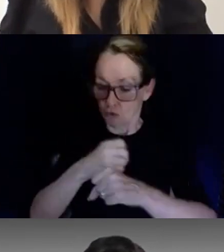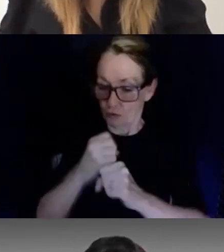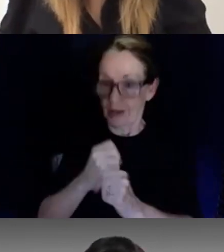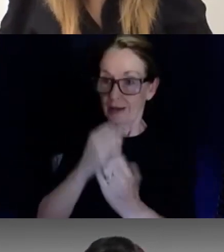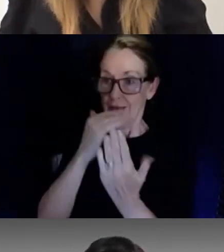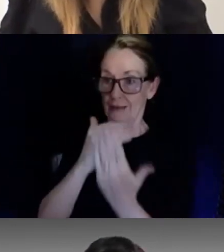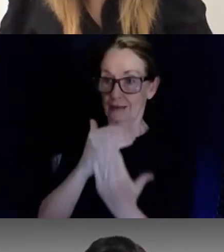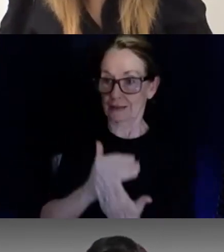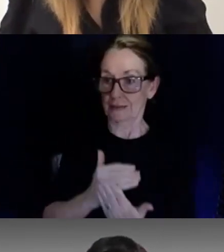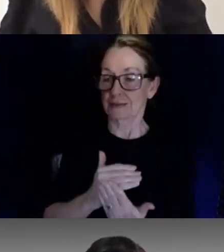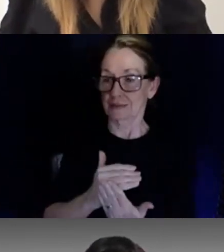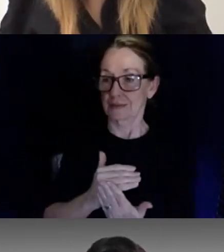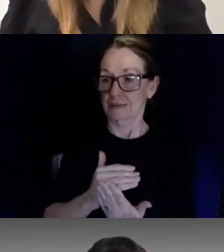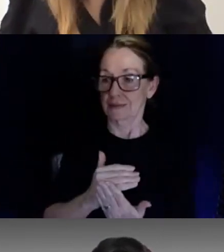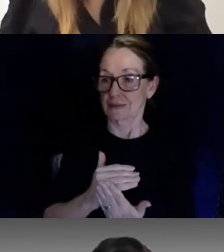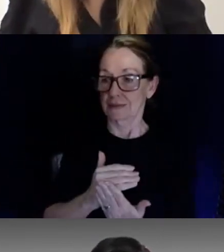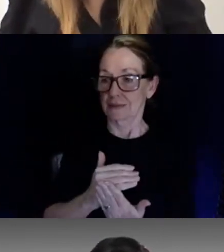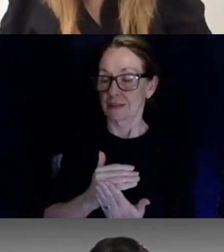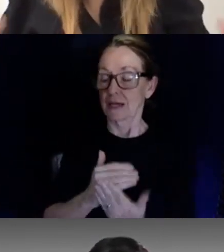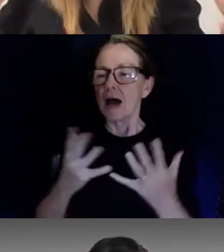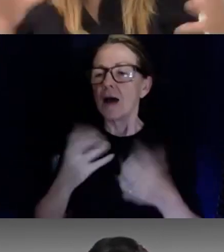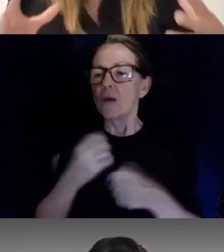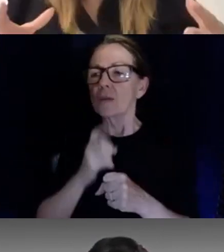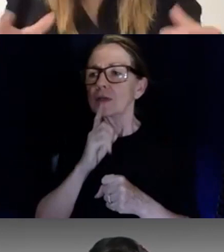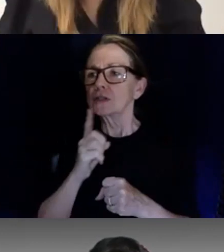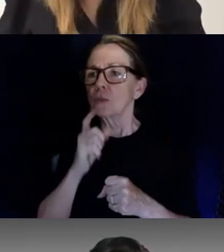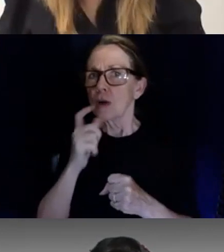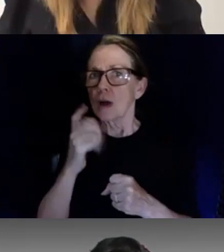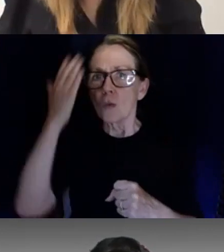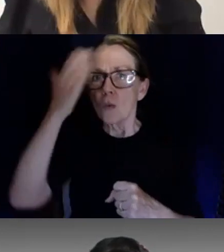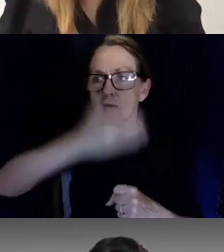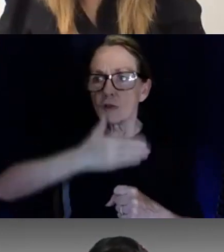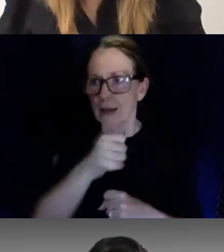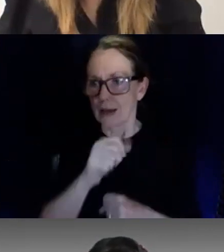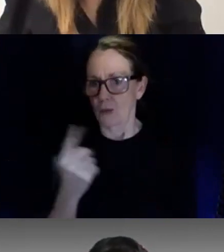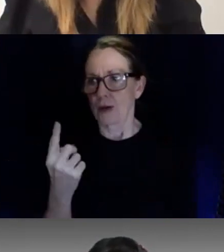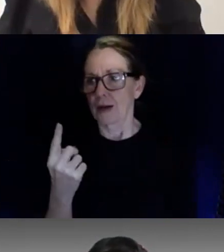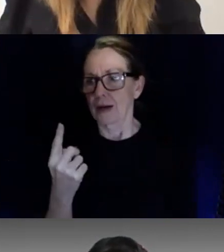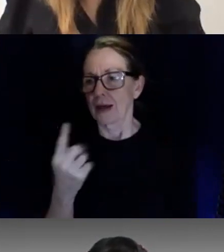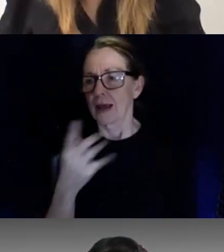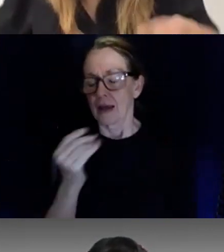IF THAT DOESN'T EXIST, IT WOULD BE NICE TO COMPILE ONE FOR OUR OWN SAKE AND TO HAVE THAT AVAILABLE IN THE EVENT THAT ANY OF US ON STAFF NEEDS TO USE IT. THIS IS AN OPPORTUNITY TO BE ABLE TO CREATE THAT LIST.